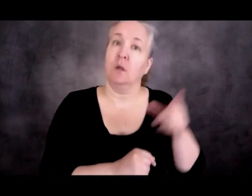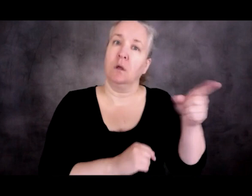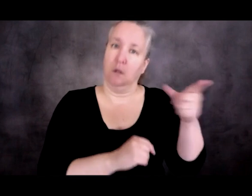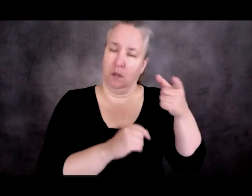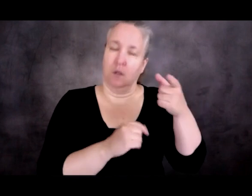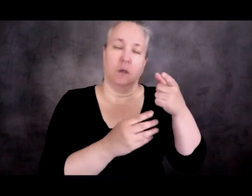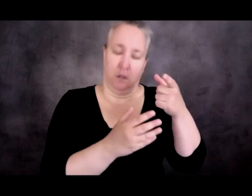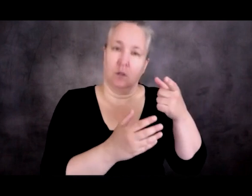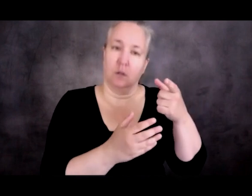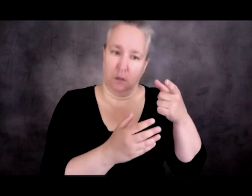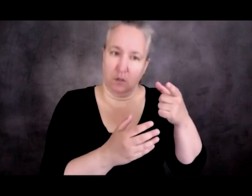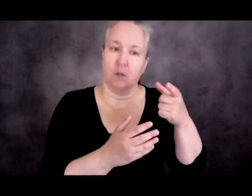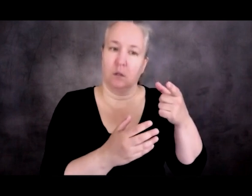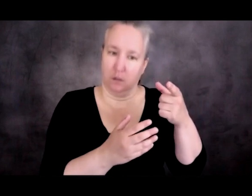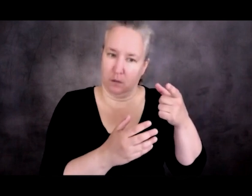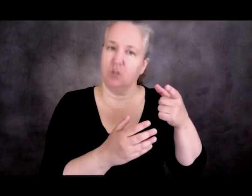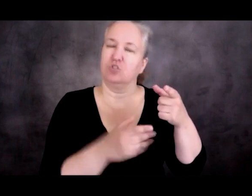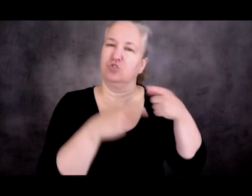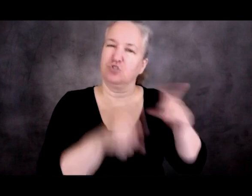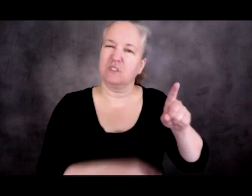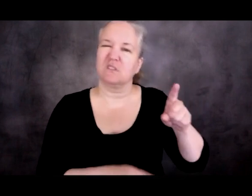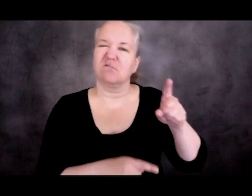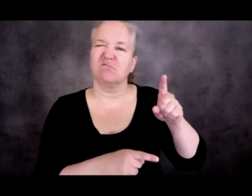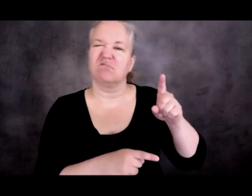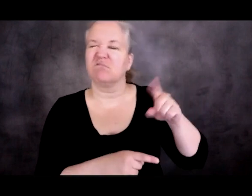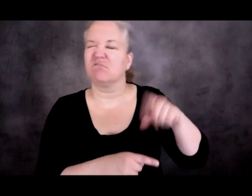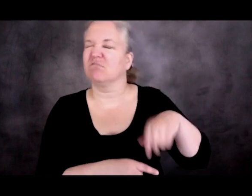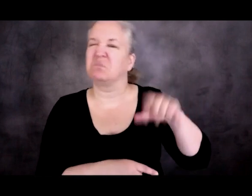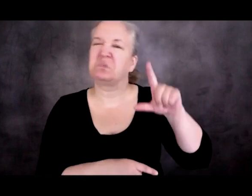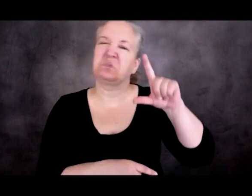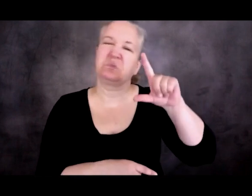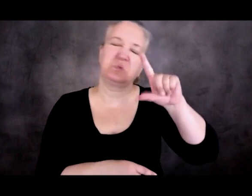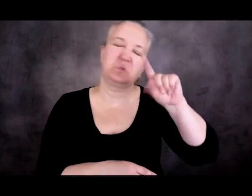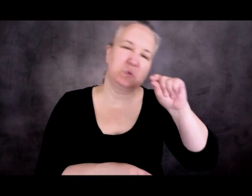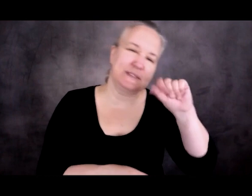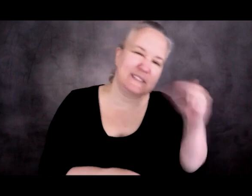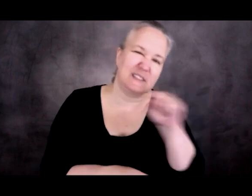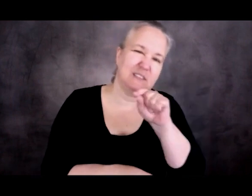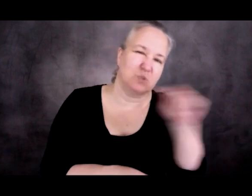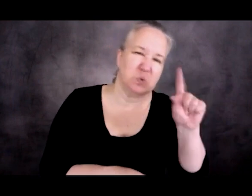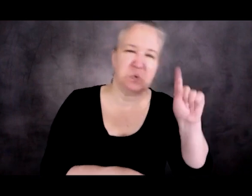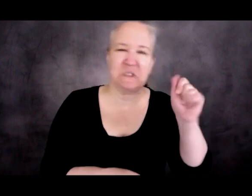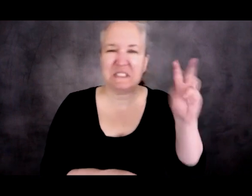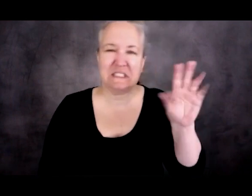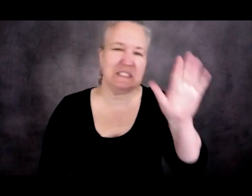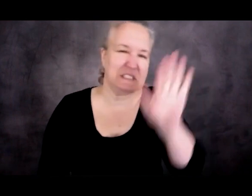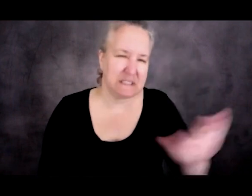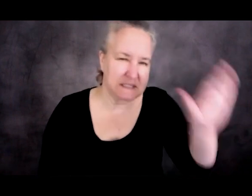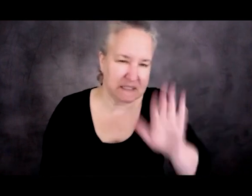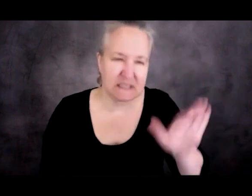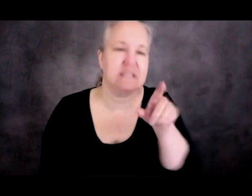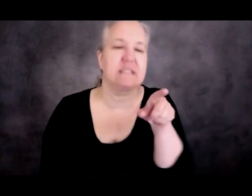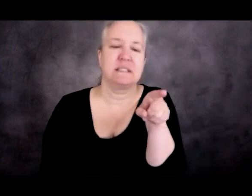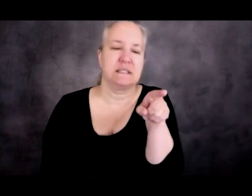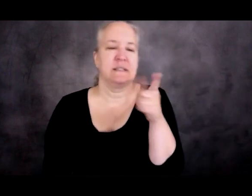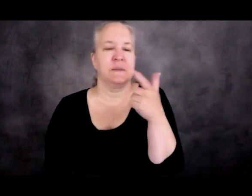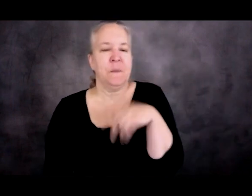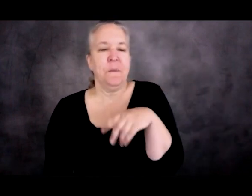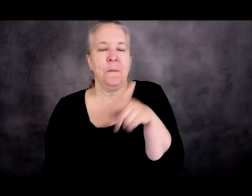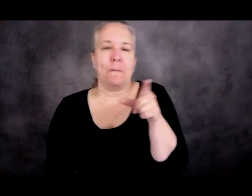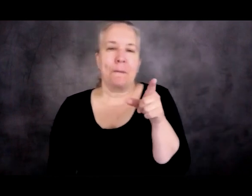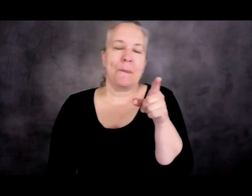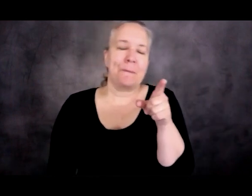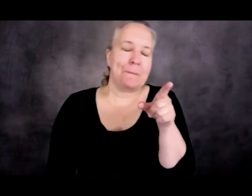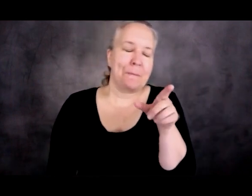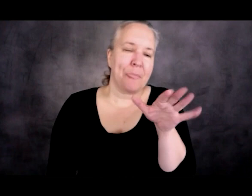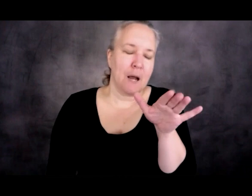sort of moving into the mid-teens, in 2010 to 2016,